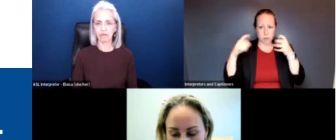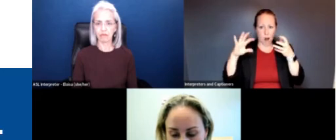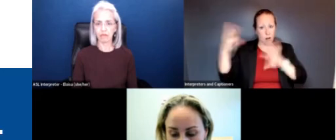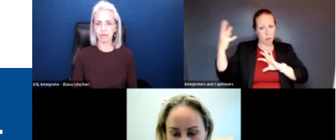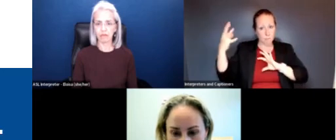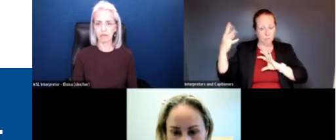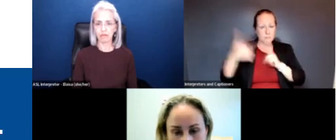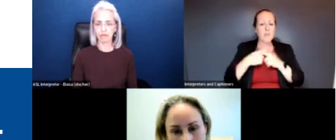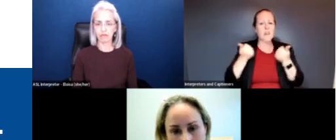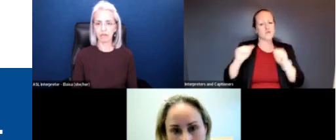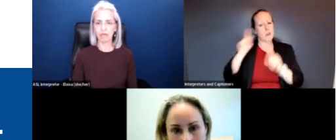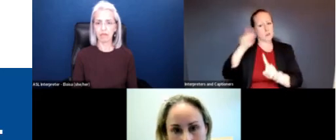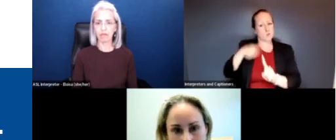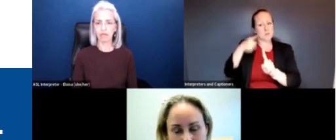the symptoms that way. Next slide.